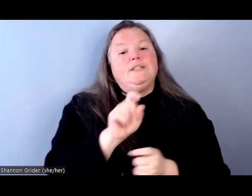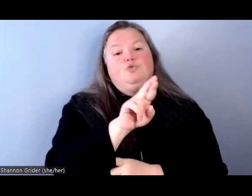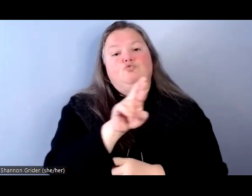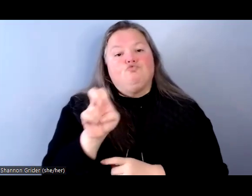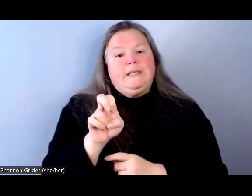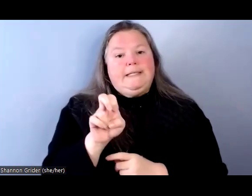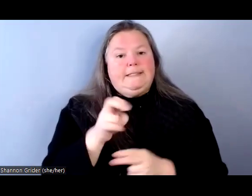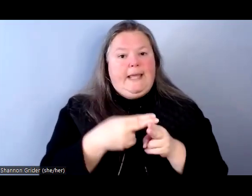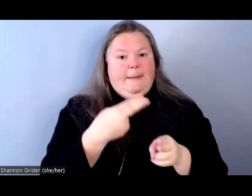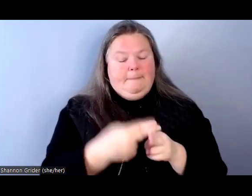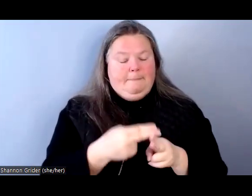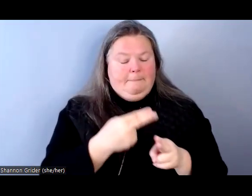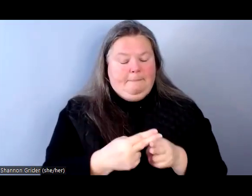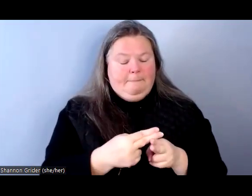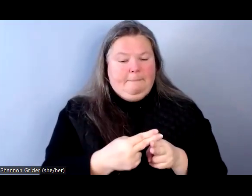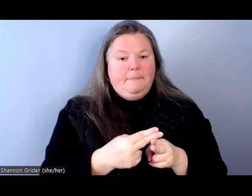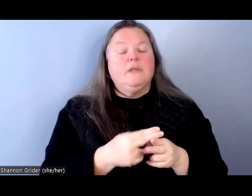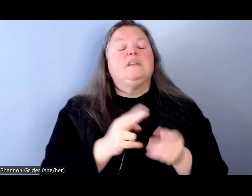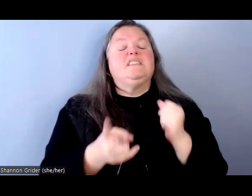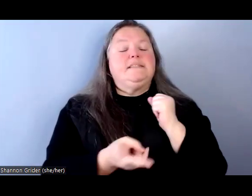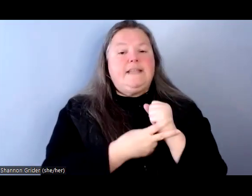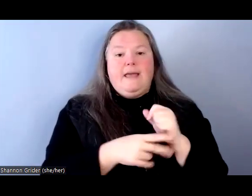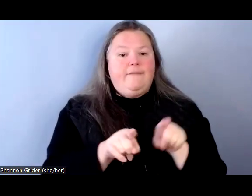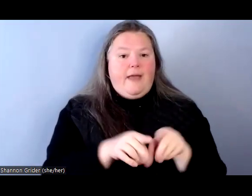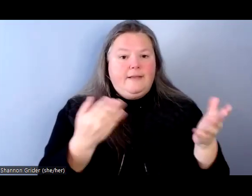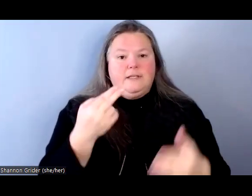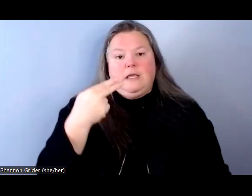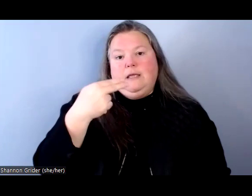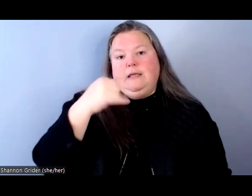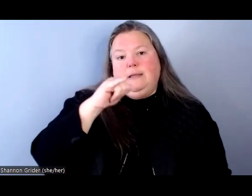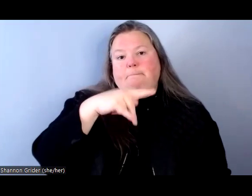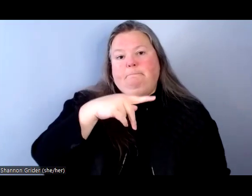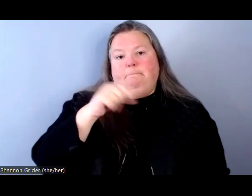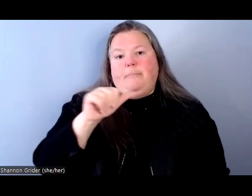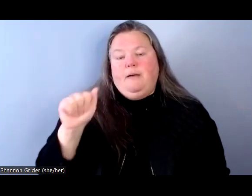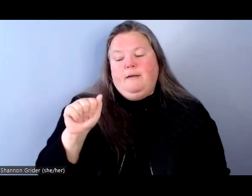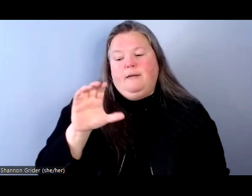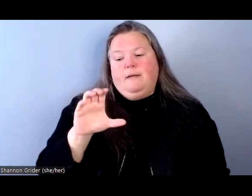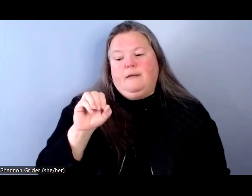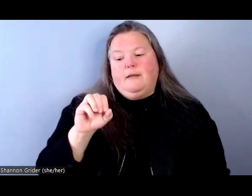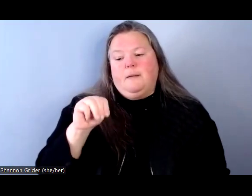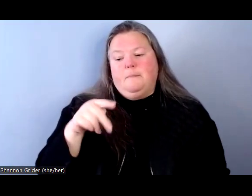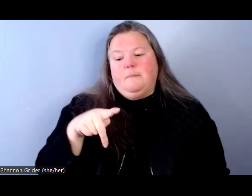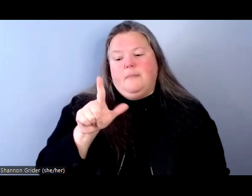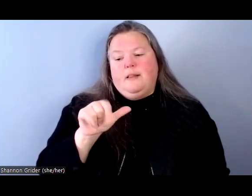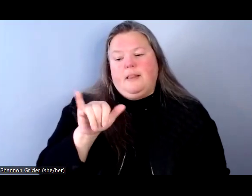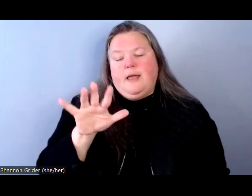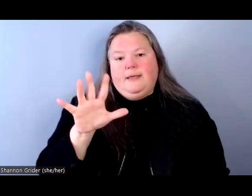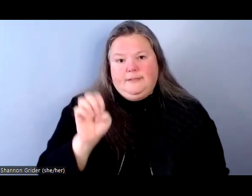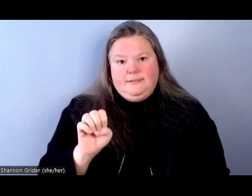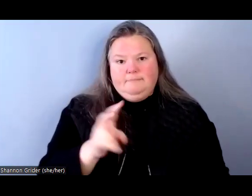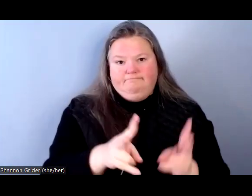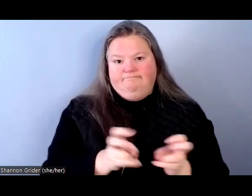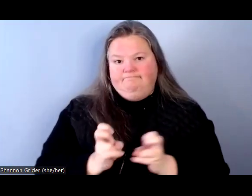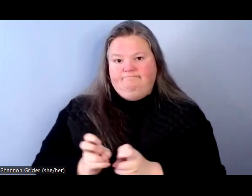re-save the certificate as something like "Hippa compliance"